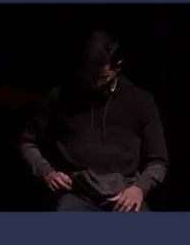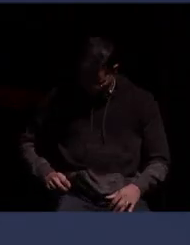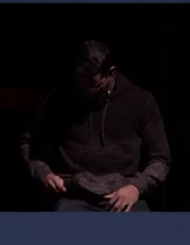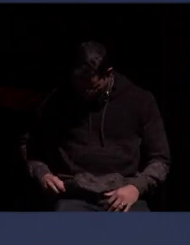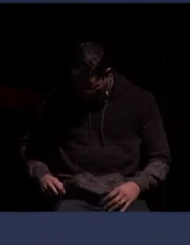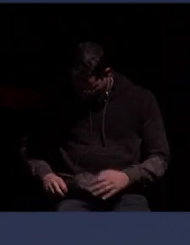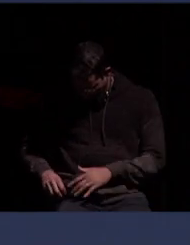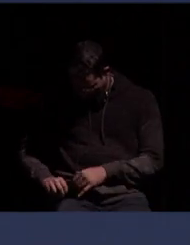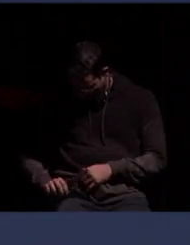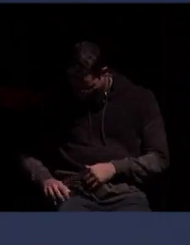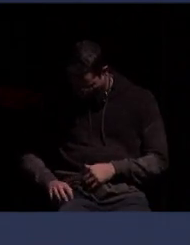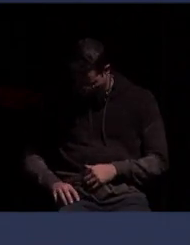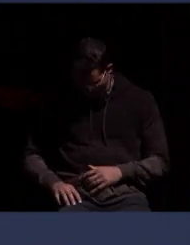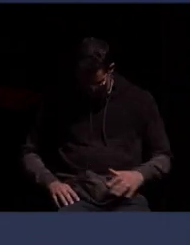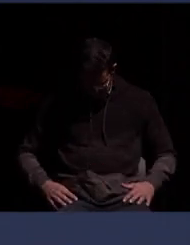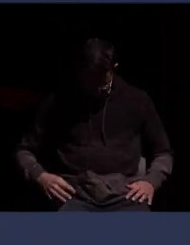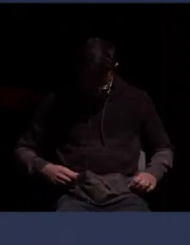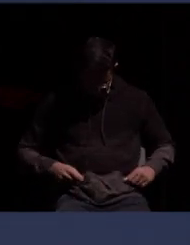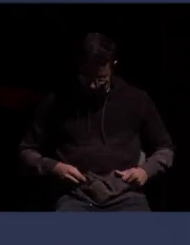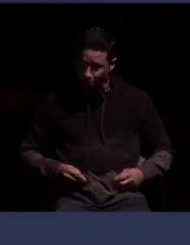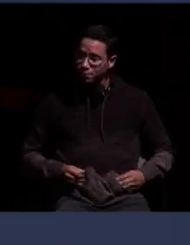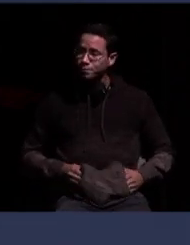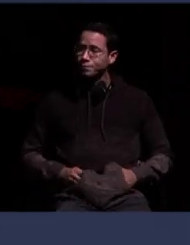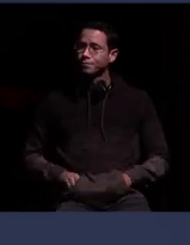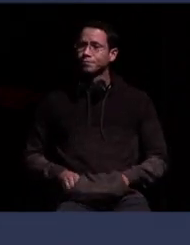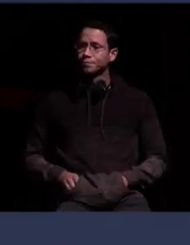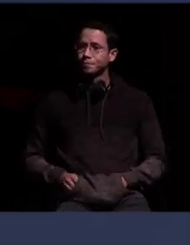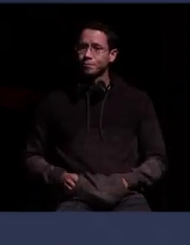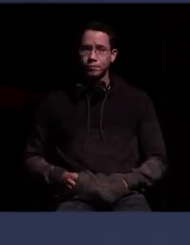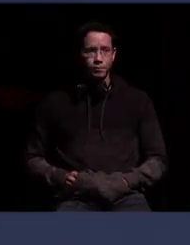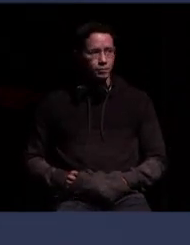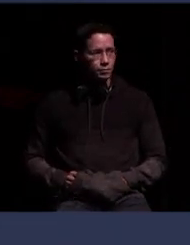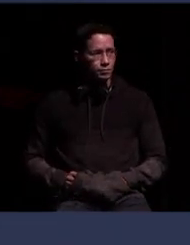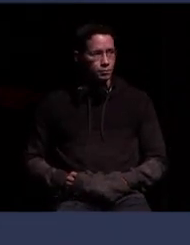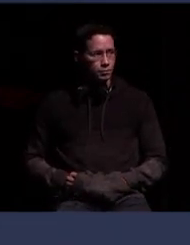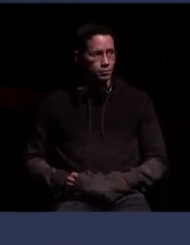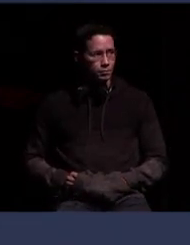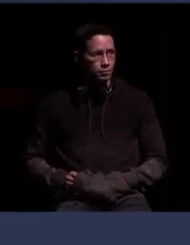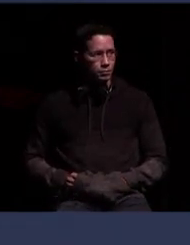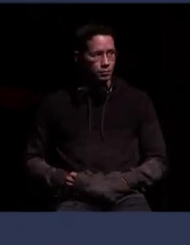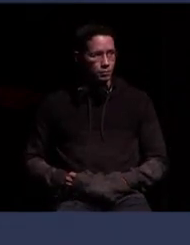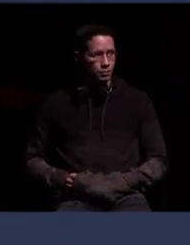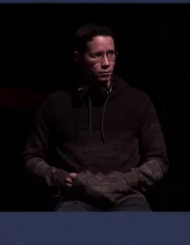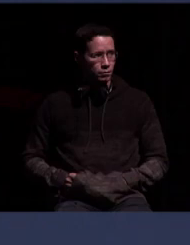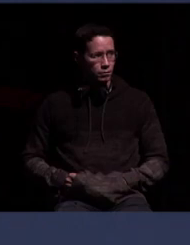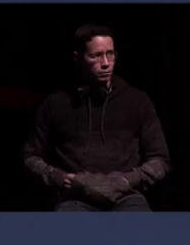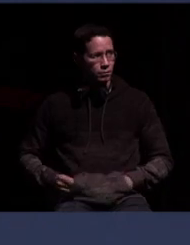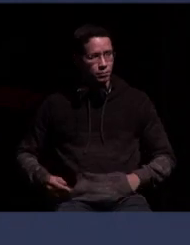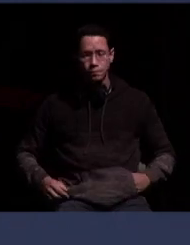Very good question. I can tell you a few more things.